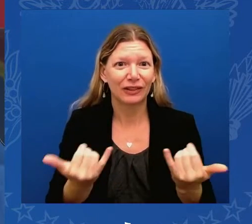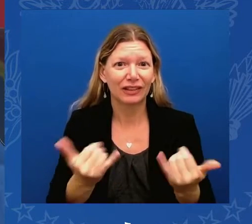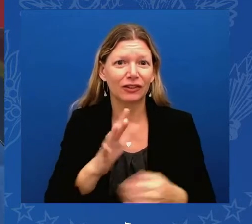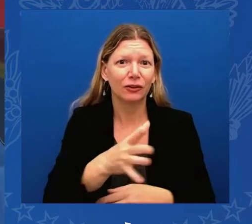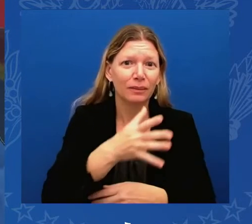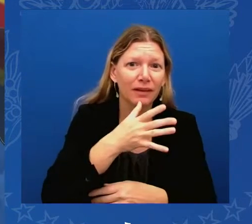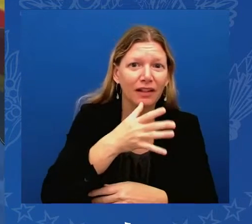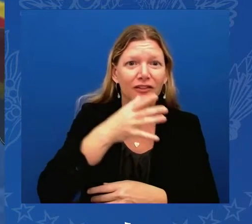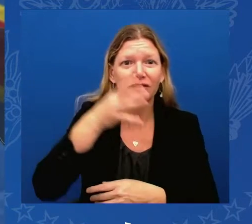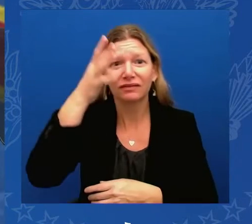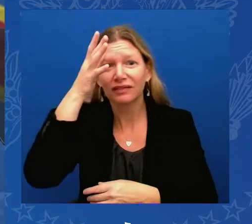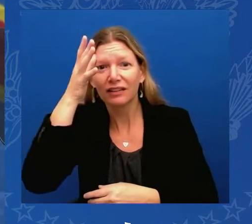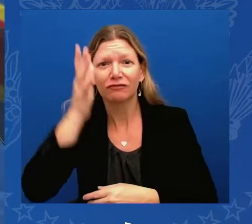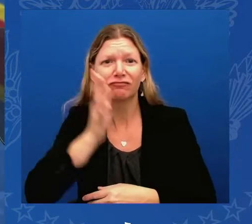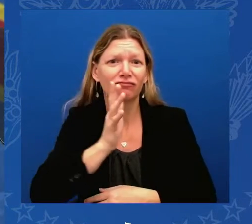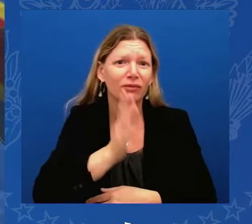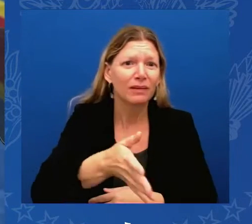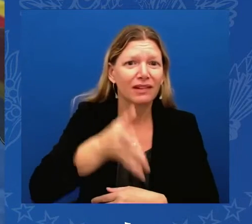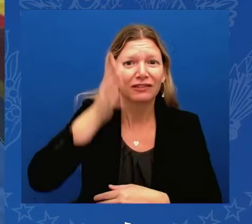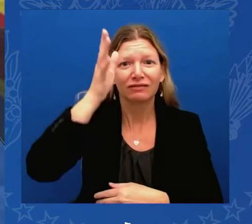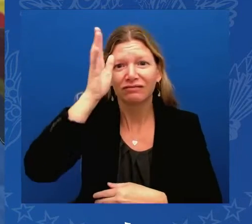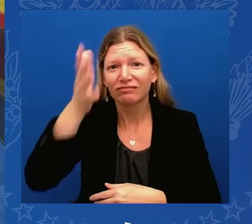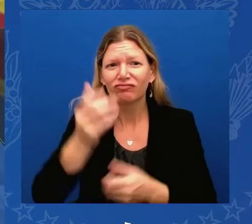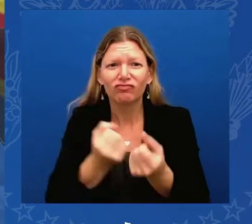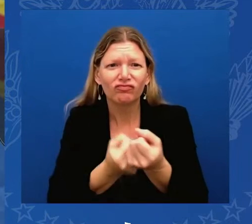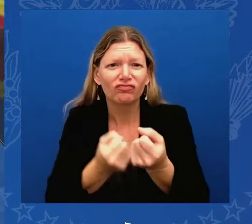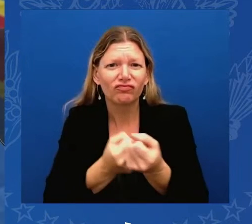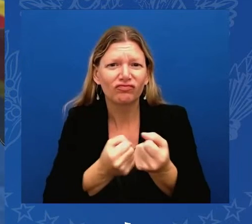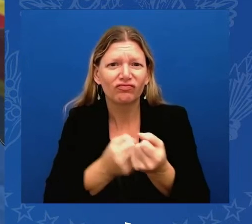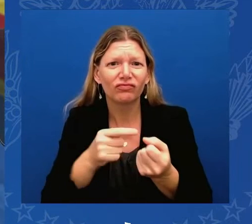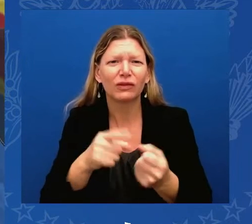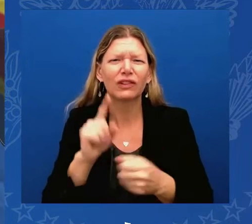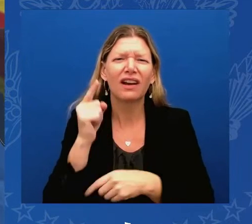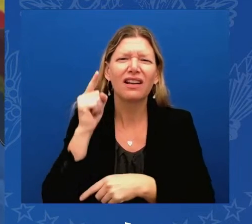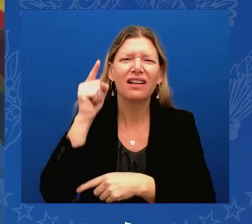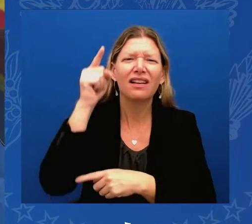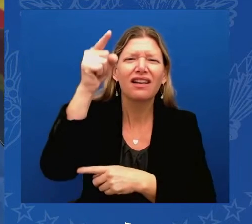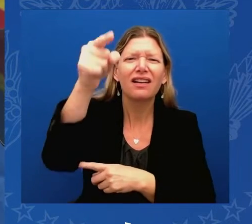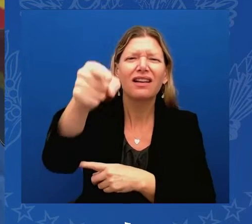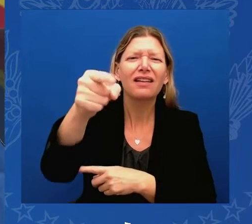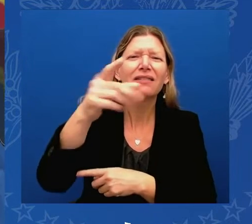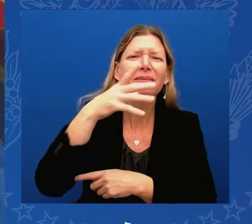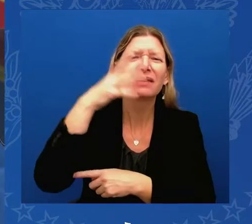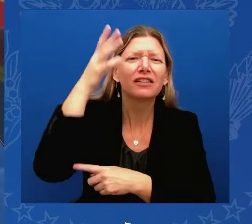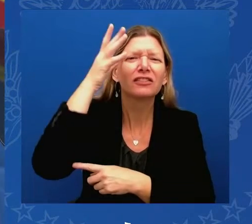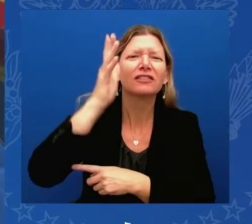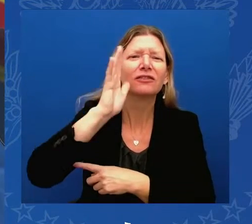please, parents, grandparents, all who helped, stand up, because we owe you a debt of gratitude. To all the family.